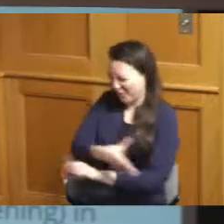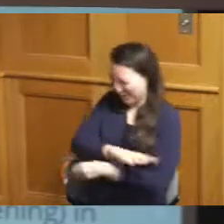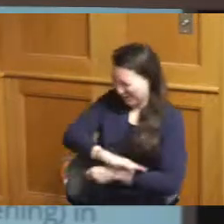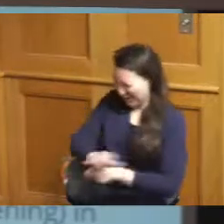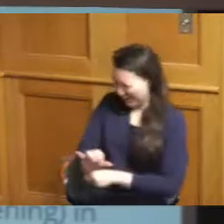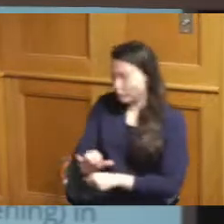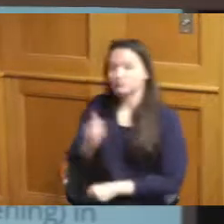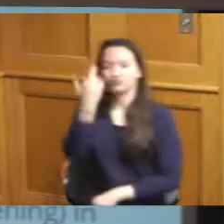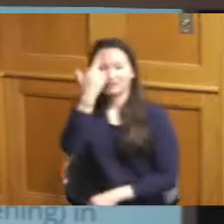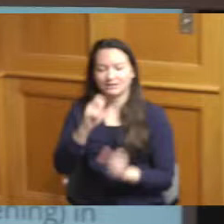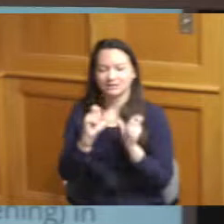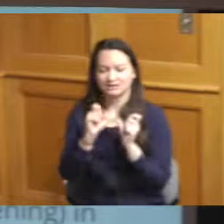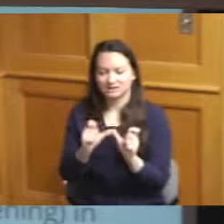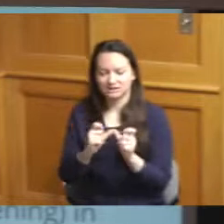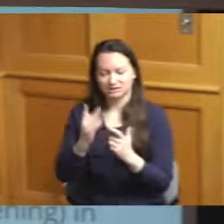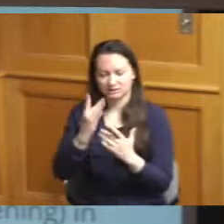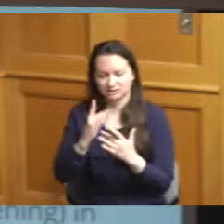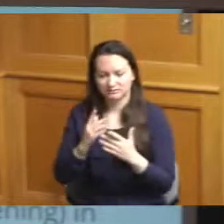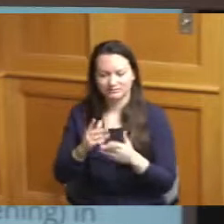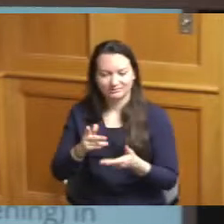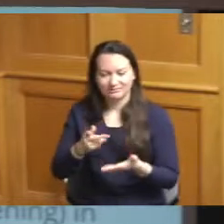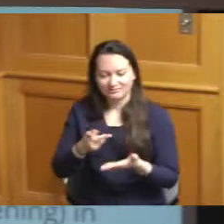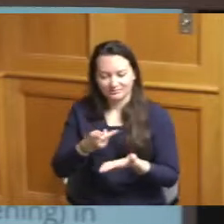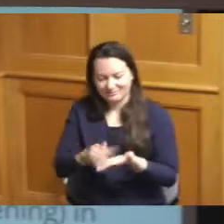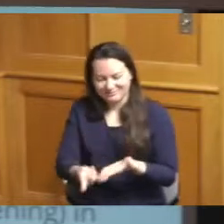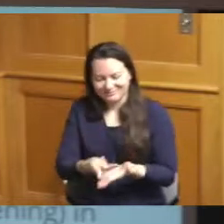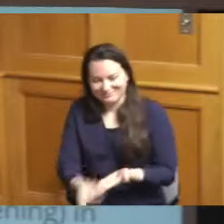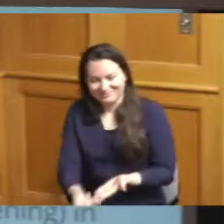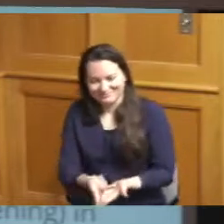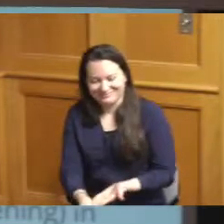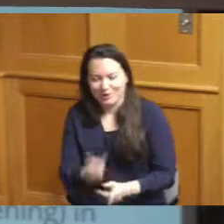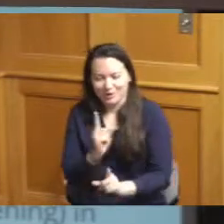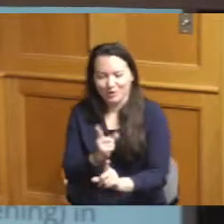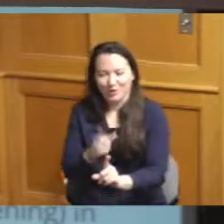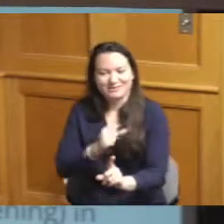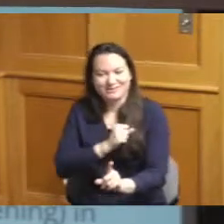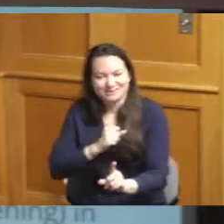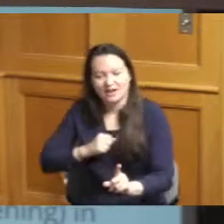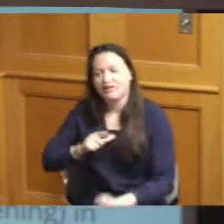so because of their consistent inability to meet the goals the staff of Alloy recommended